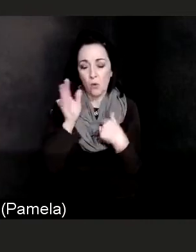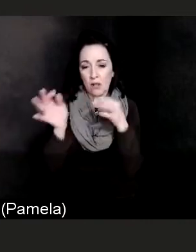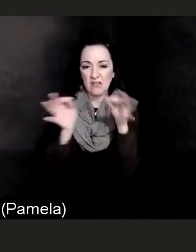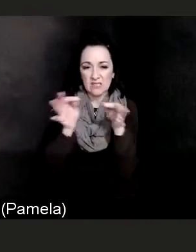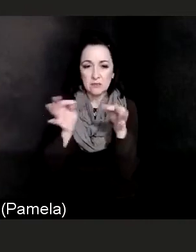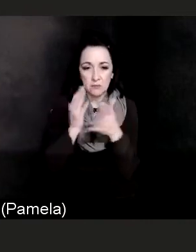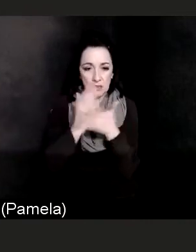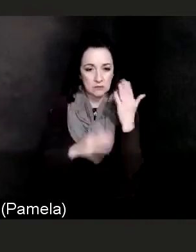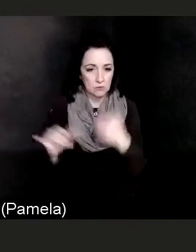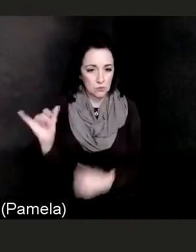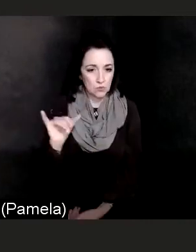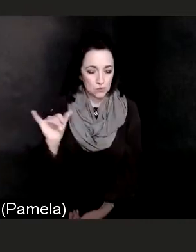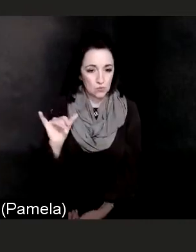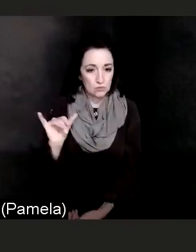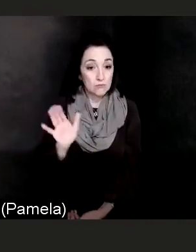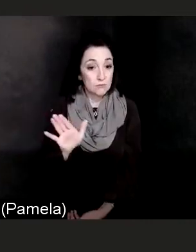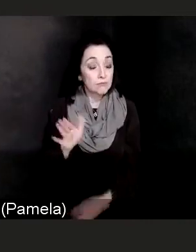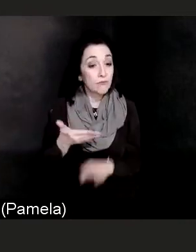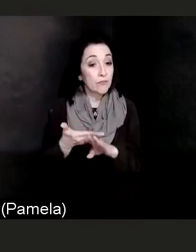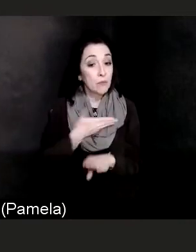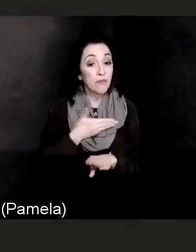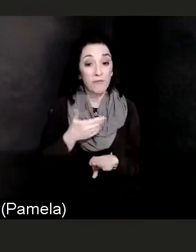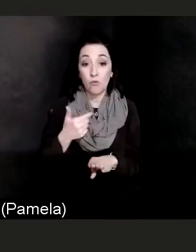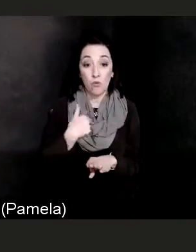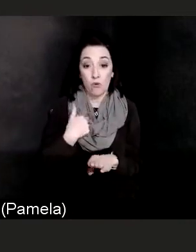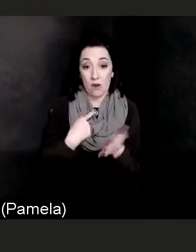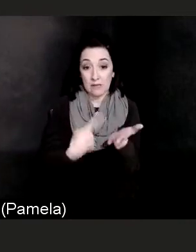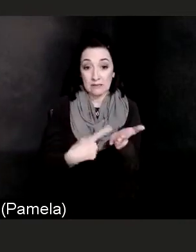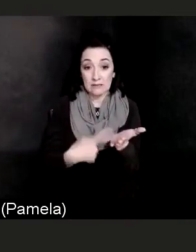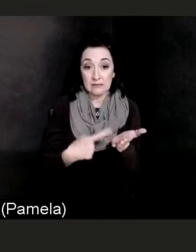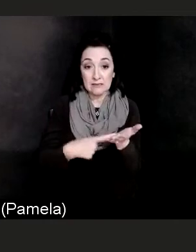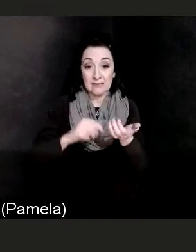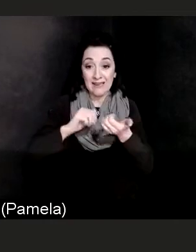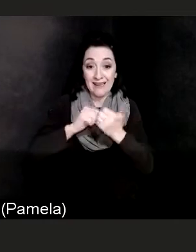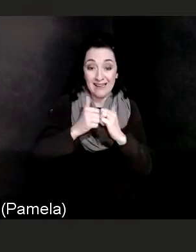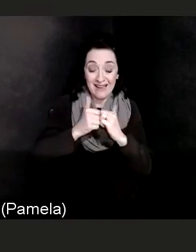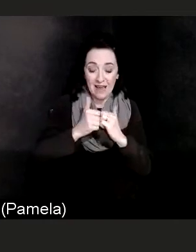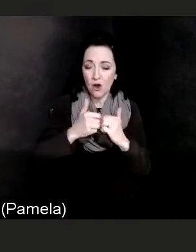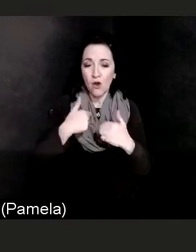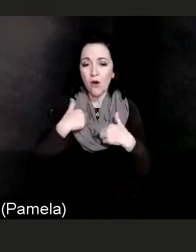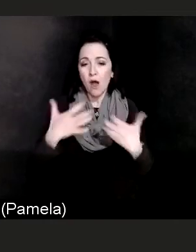Before I do that, I do wanna just discuss about here in the State of Delaware.